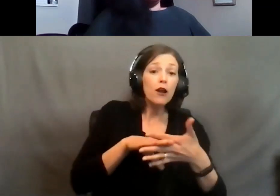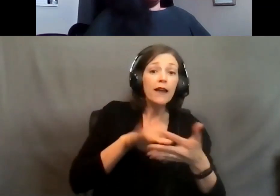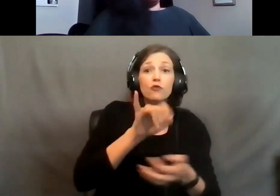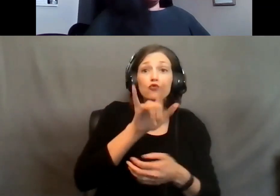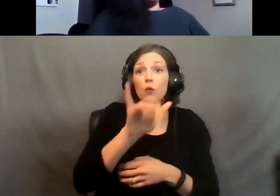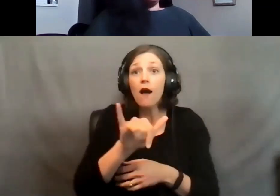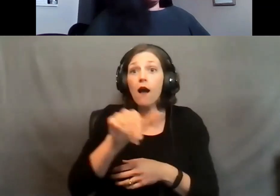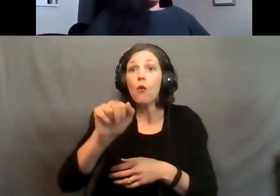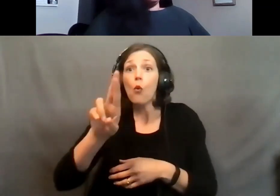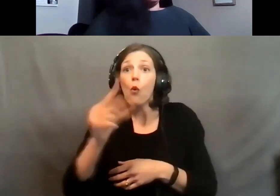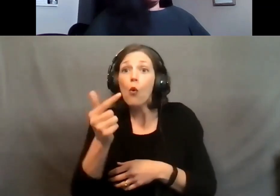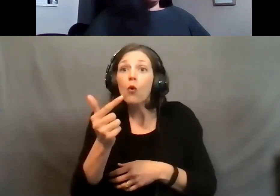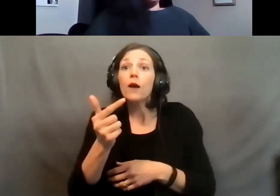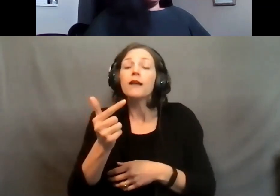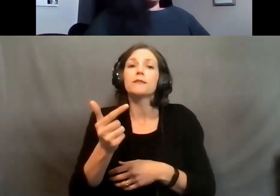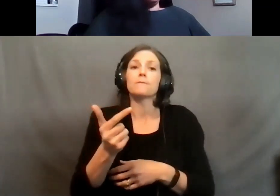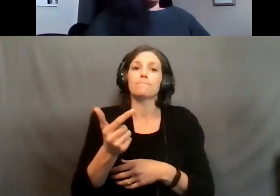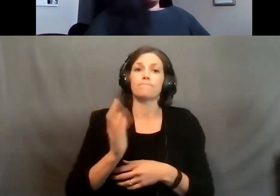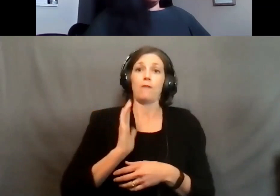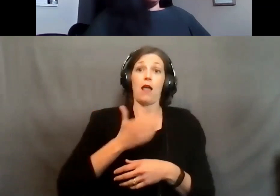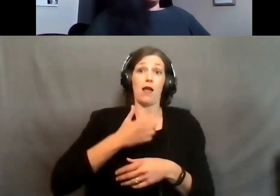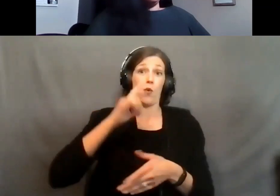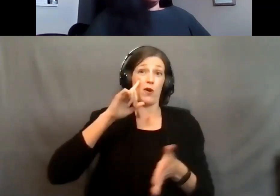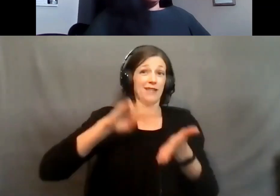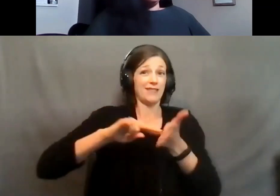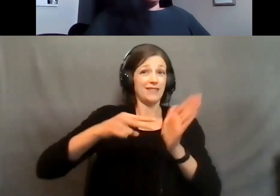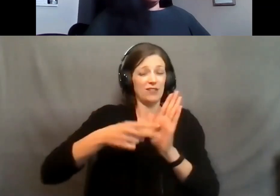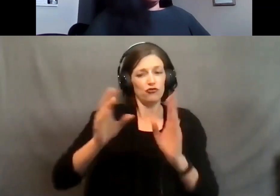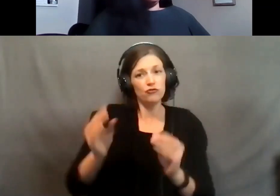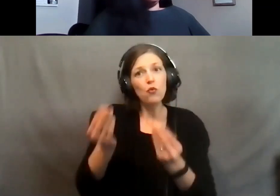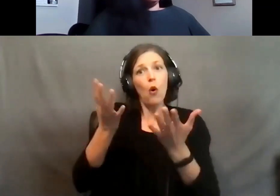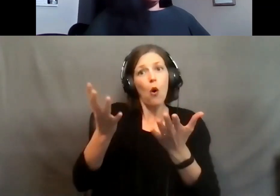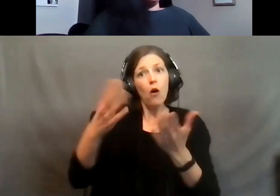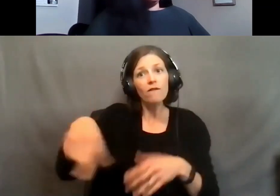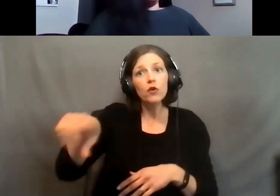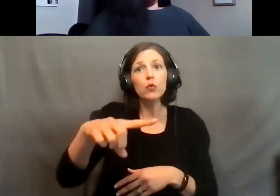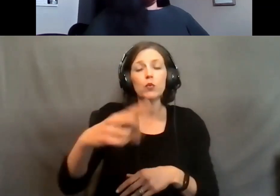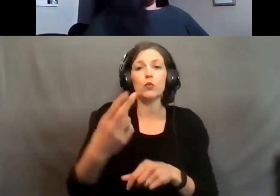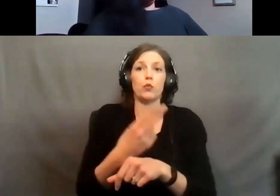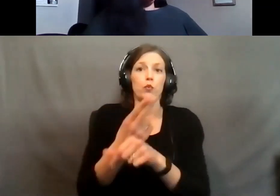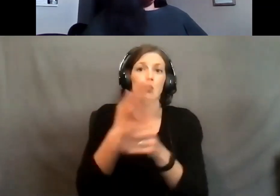this is intended by us to 13:04:43 offer you a user-friendly access